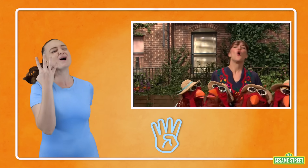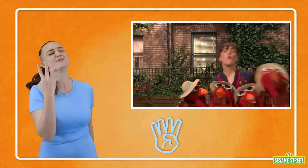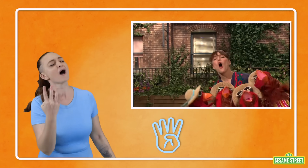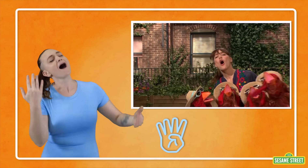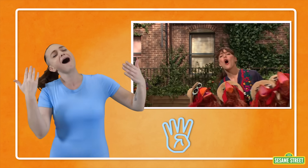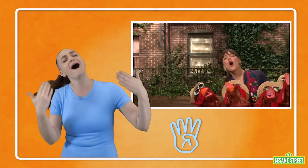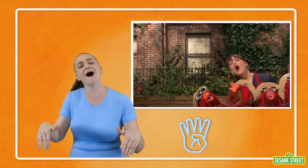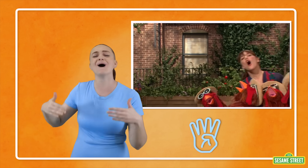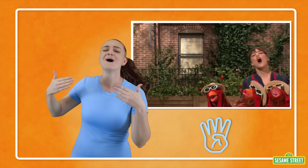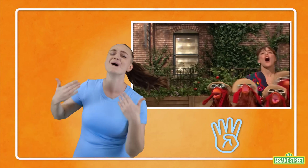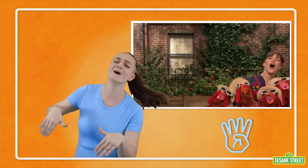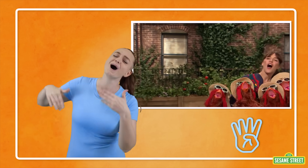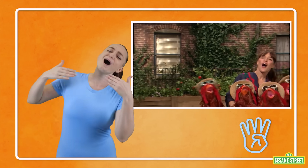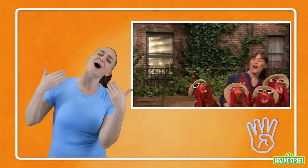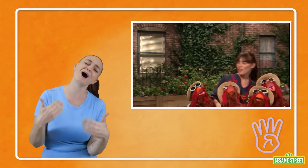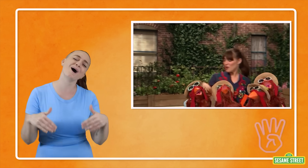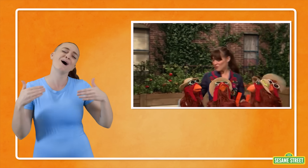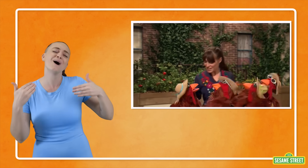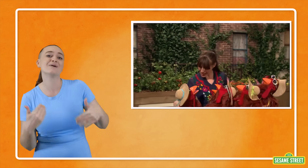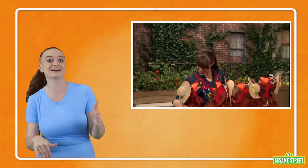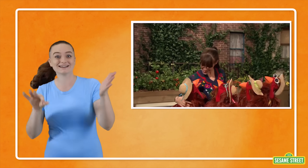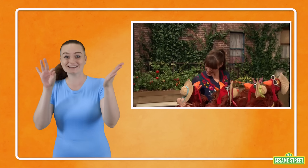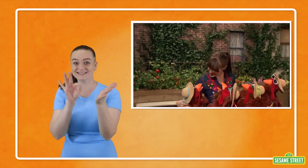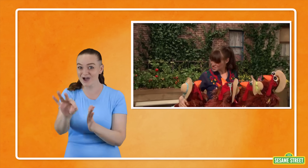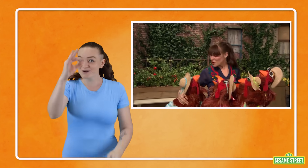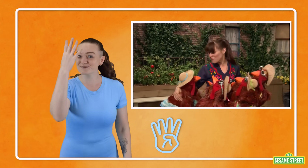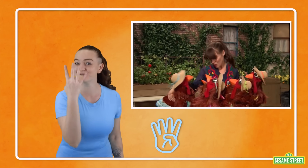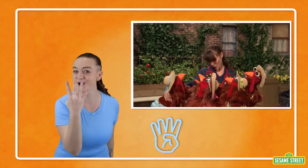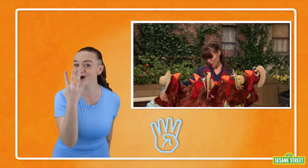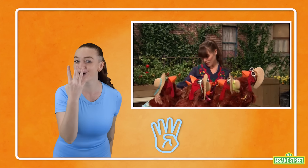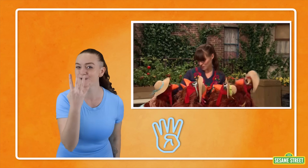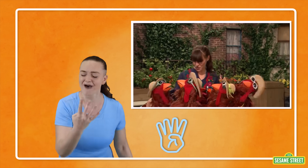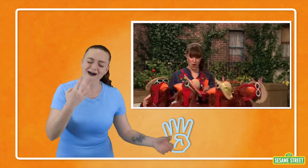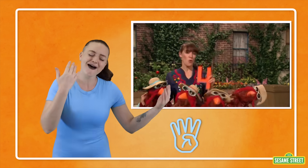Whoa, we're counting to four